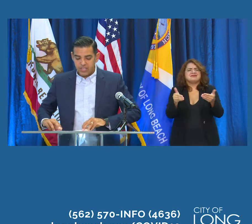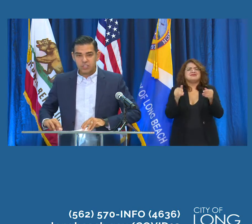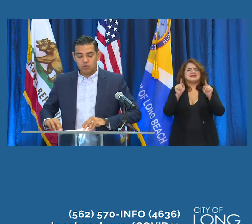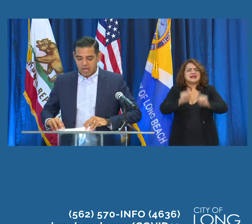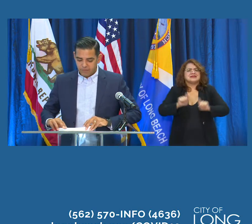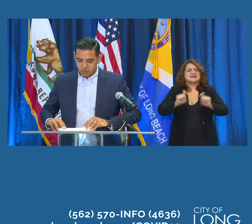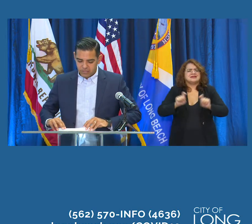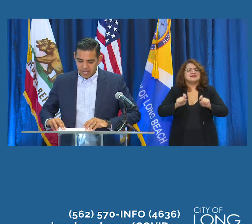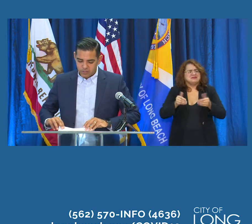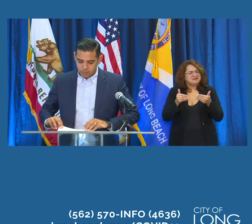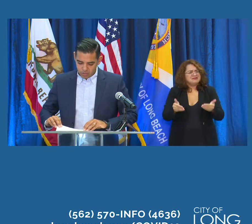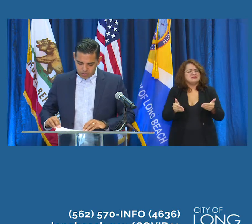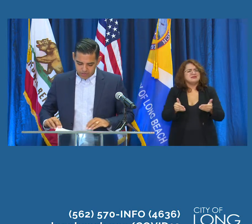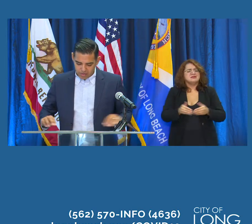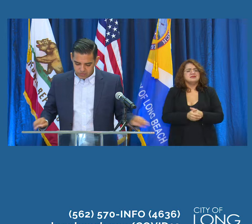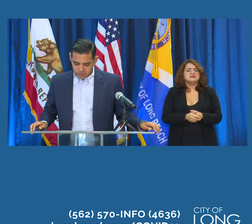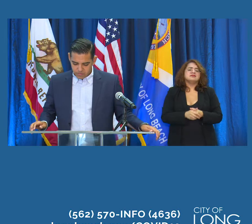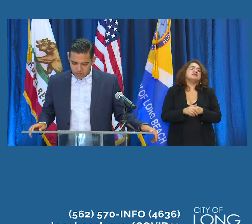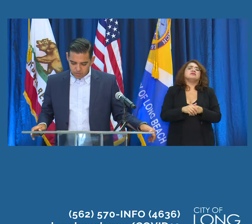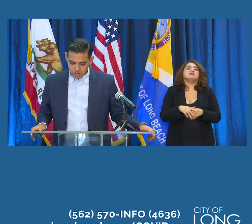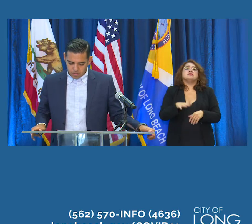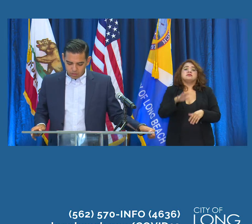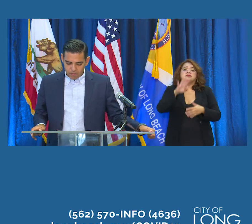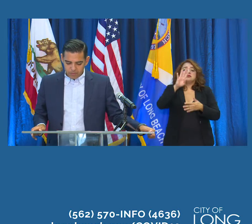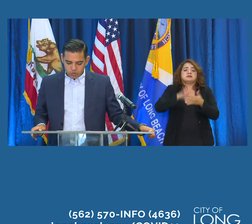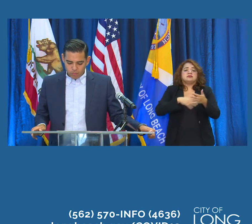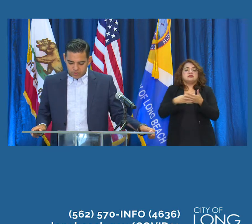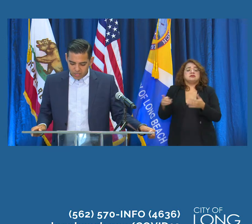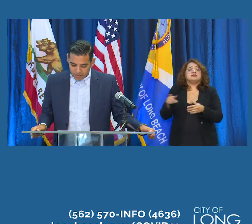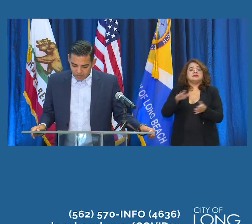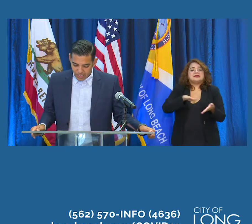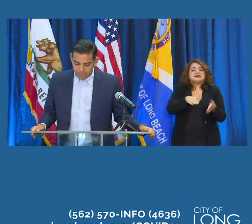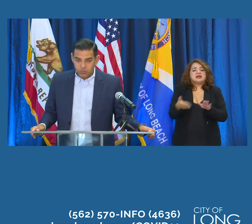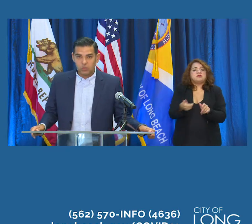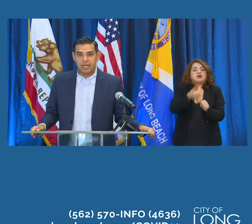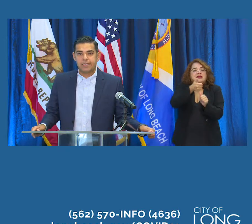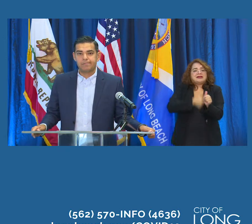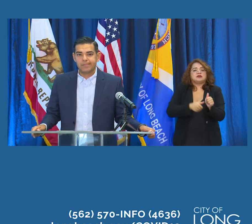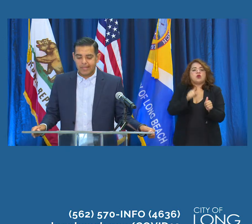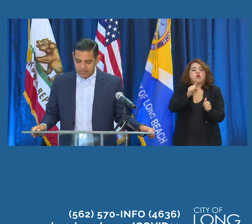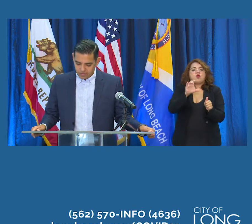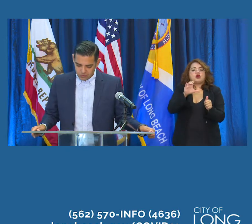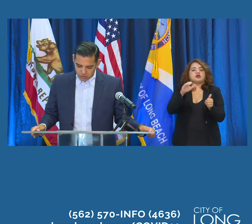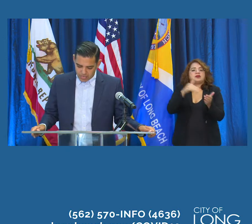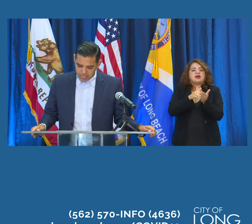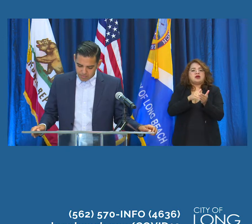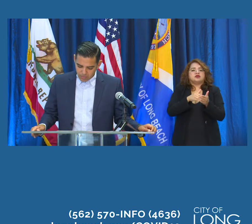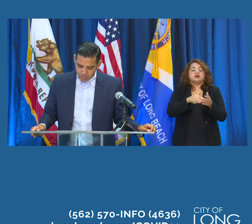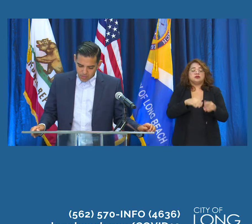This next graph is our deaths per one hundred thousand. Long Beach is represented by the light blue line in this slide.